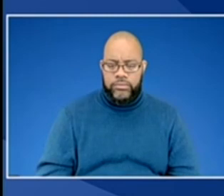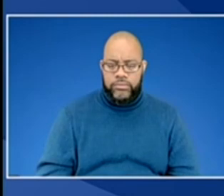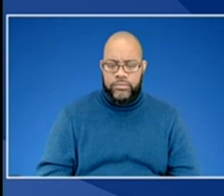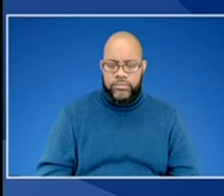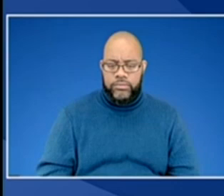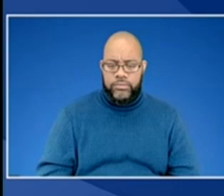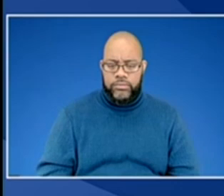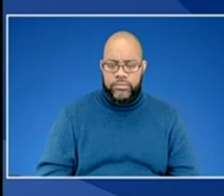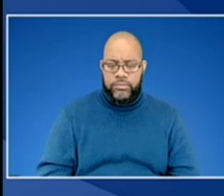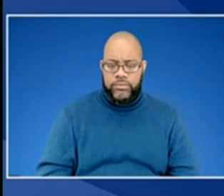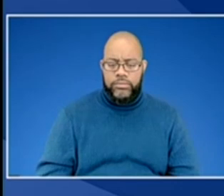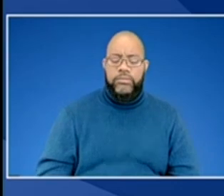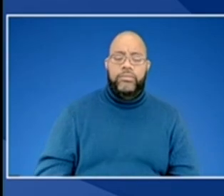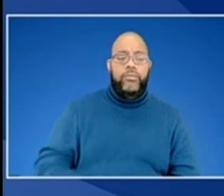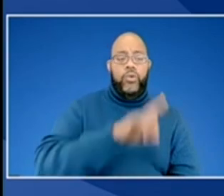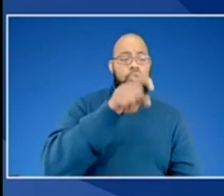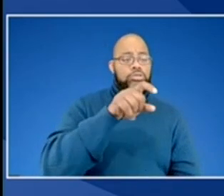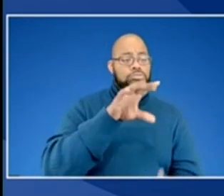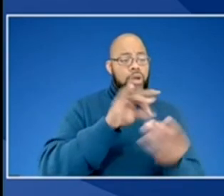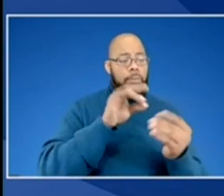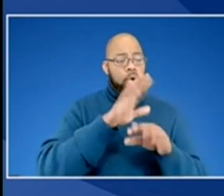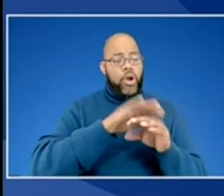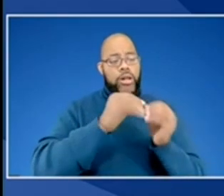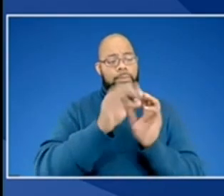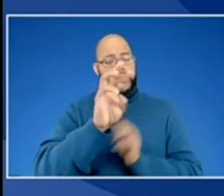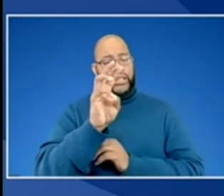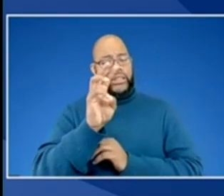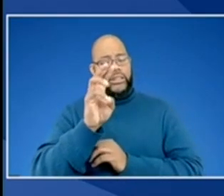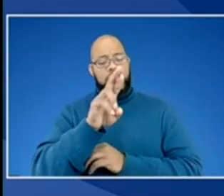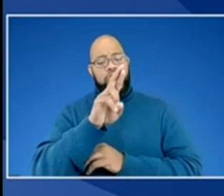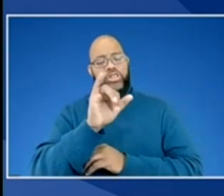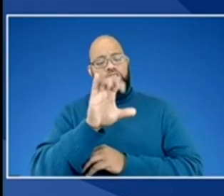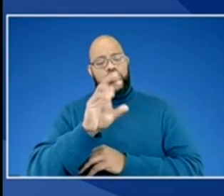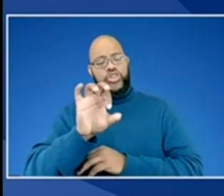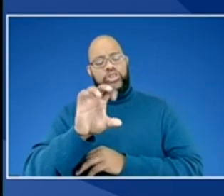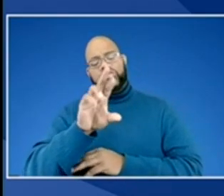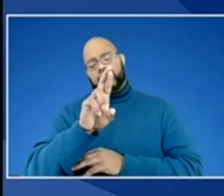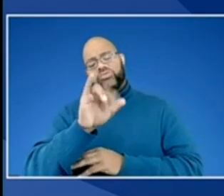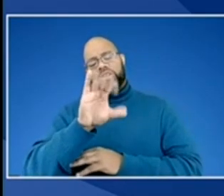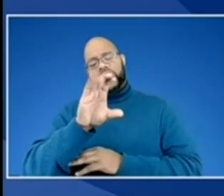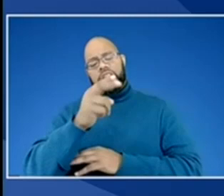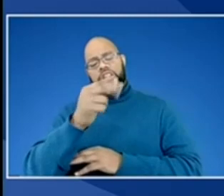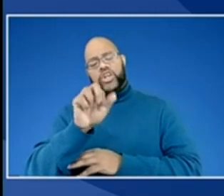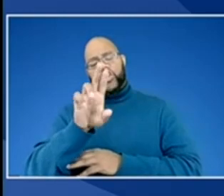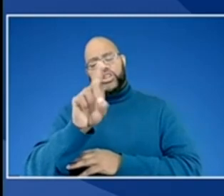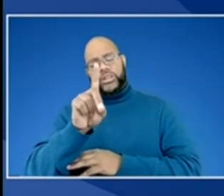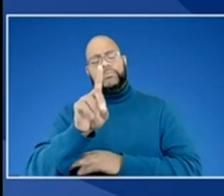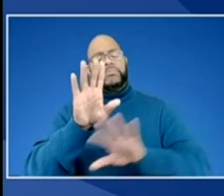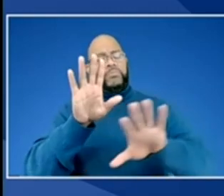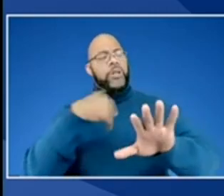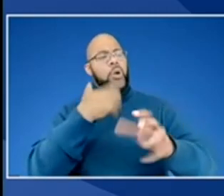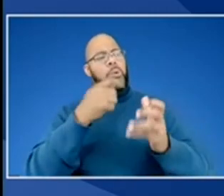? Questions or comments on number six. Richard. Yeah. I just want to point out that any